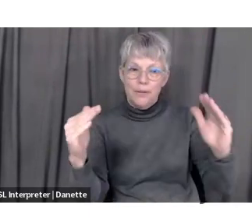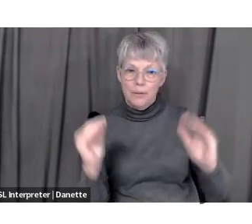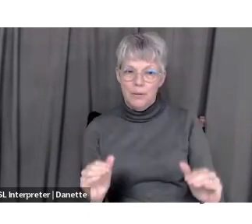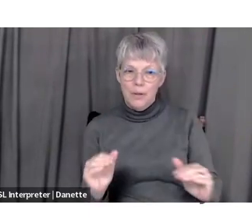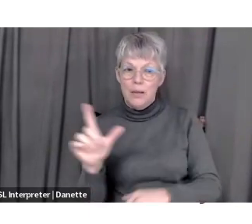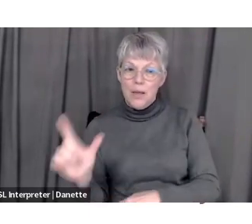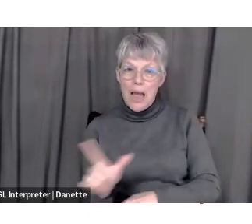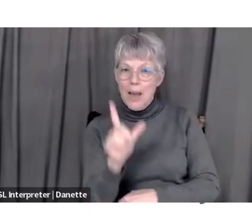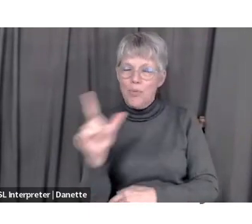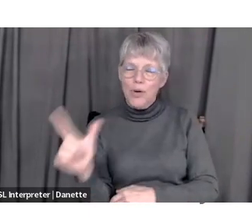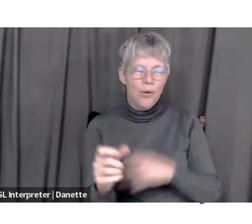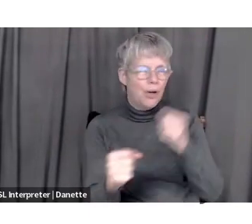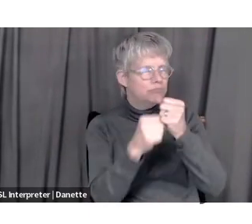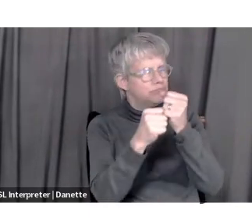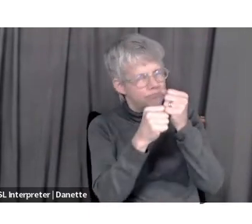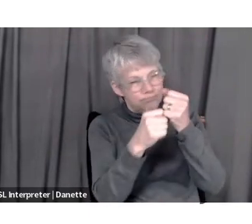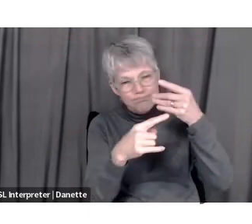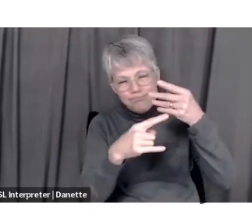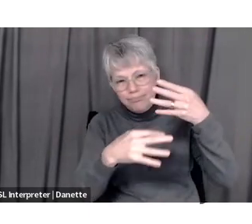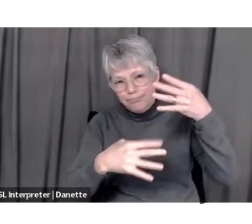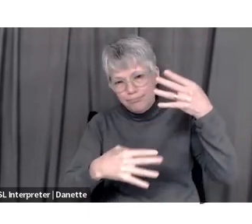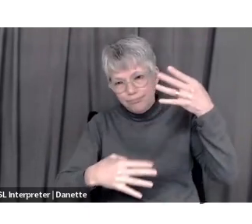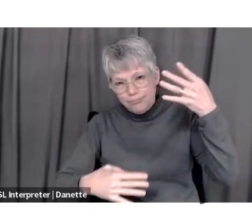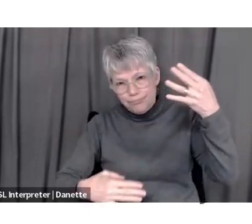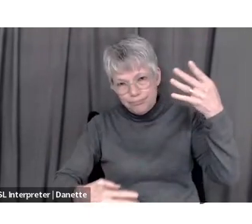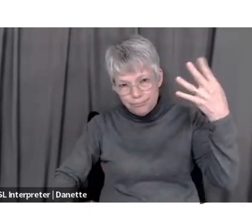We do have a library of hundreds of resources.